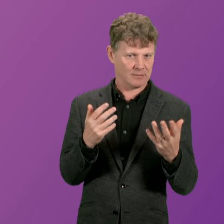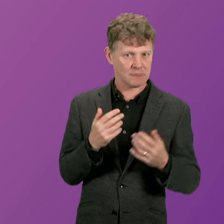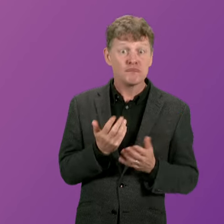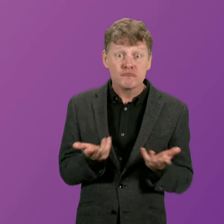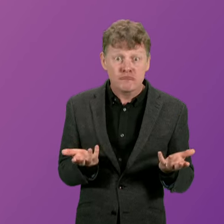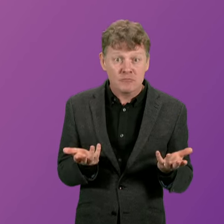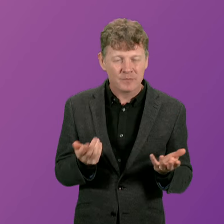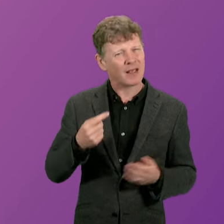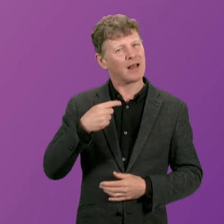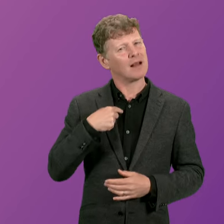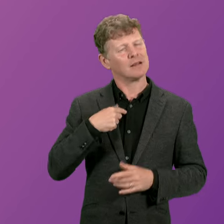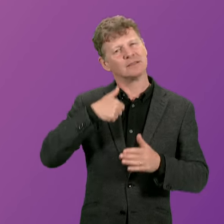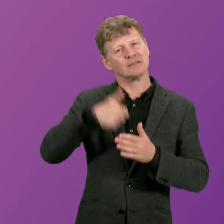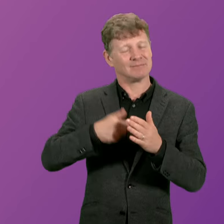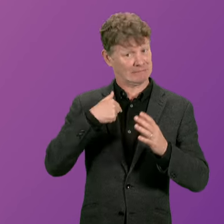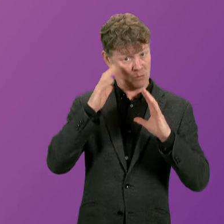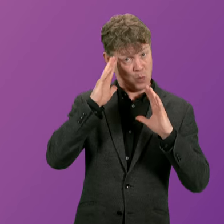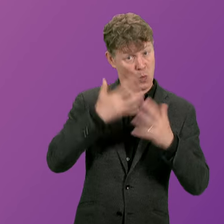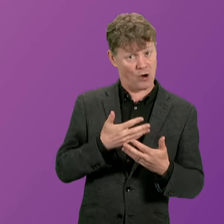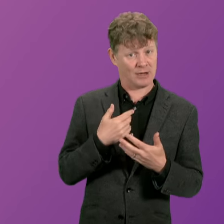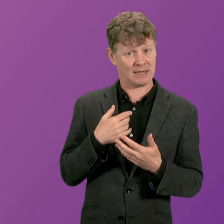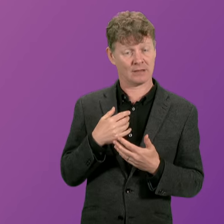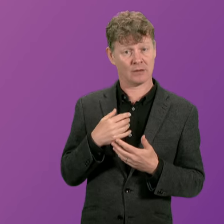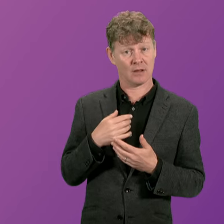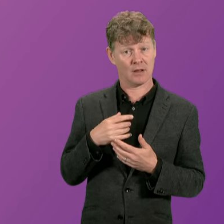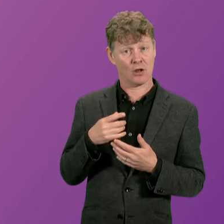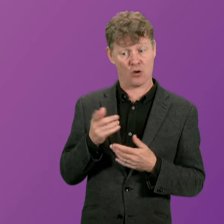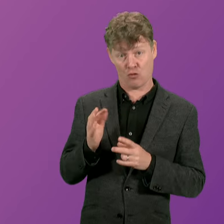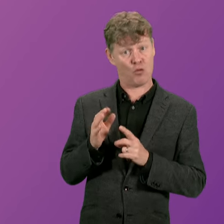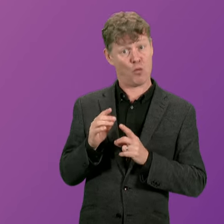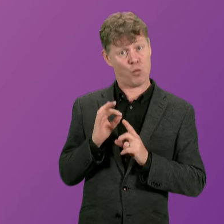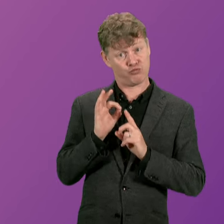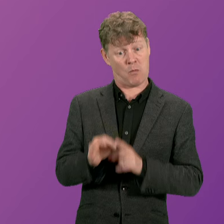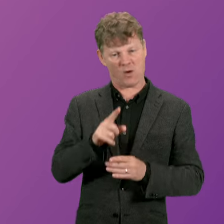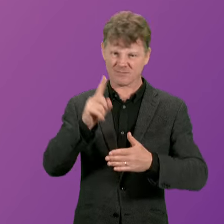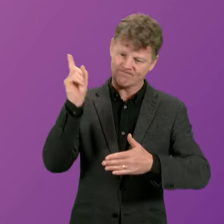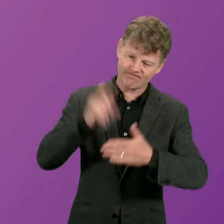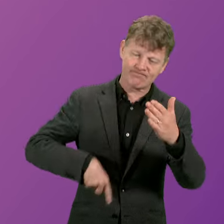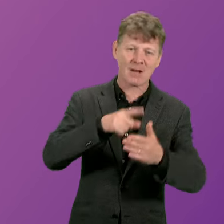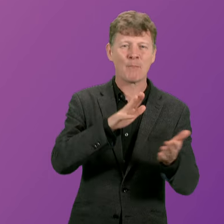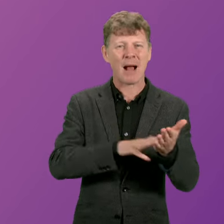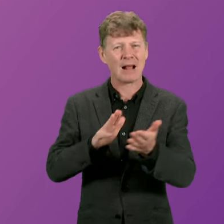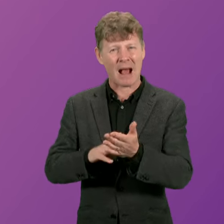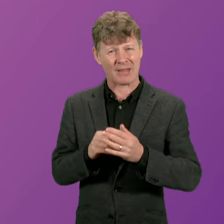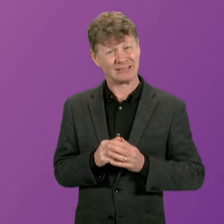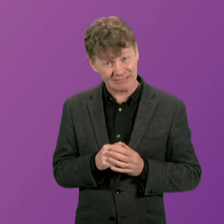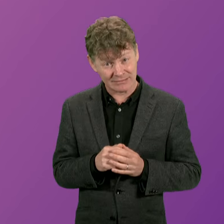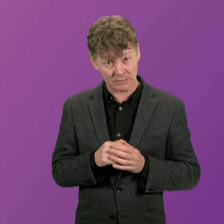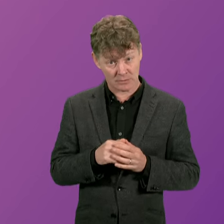what is being proposed is something that none of us would like to have done to us,